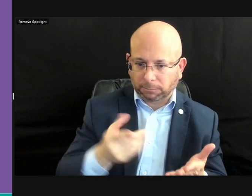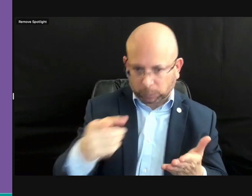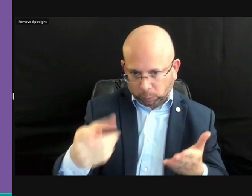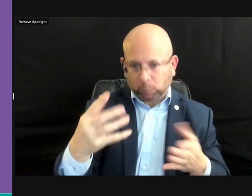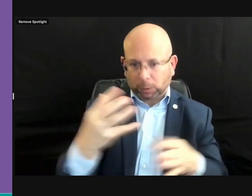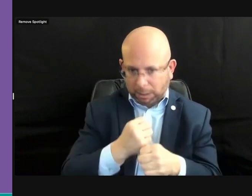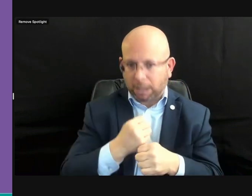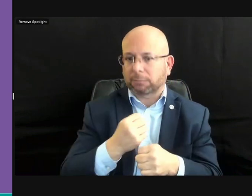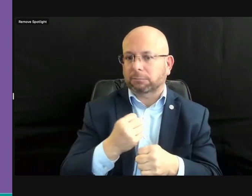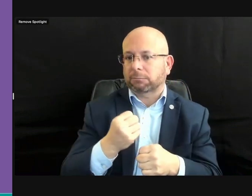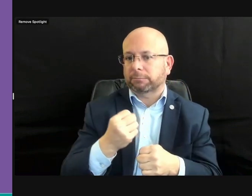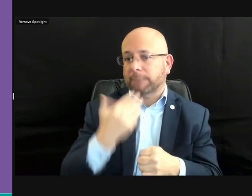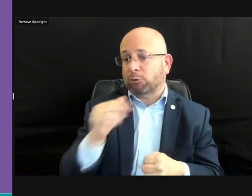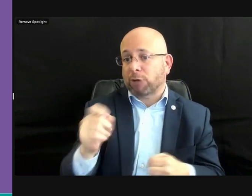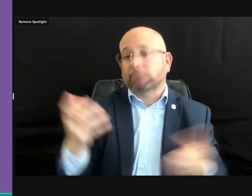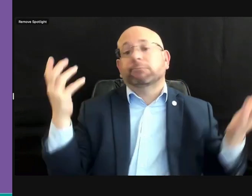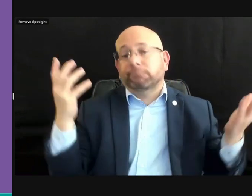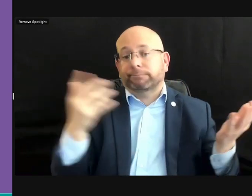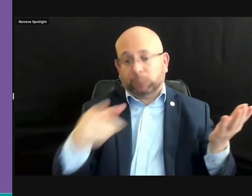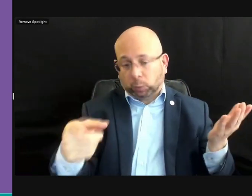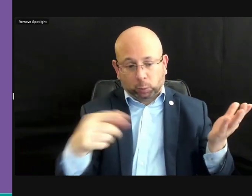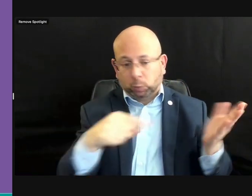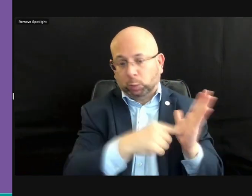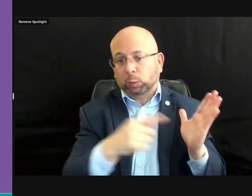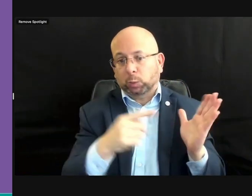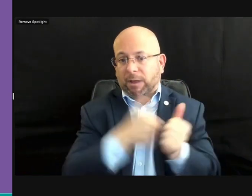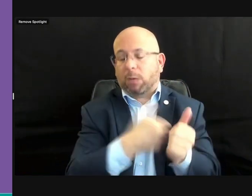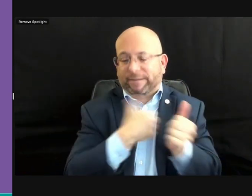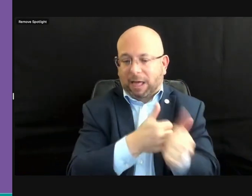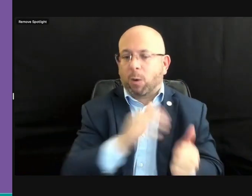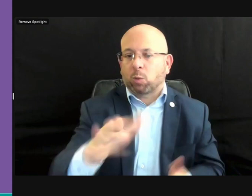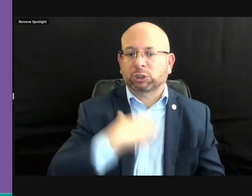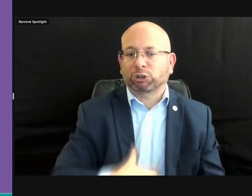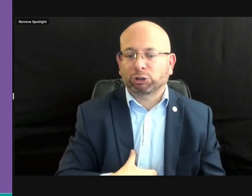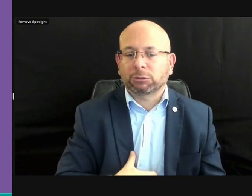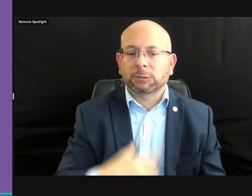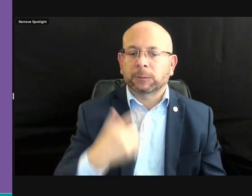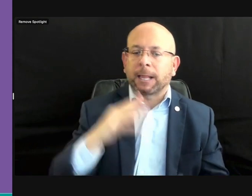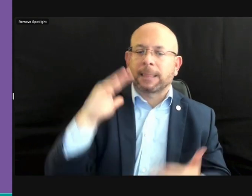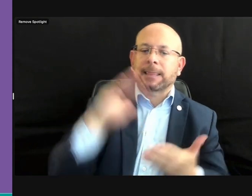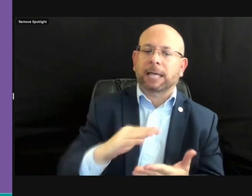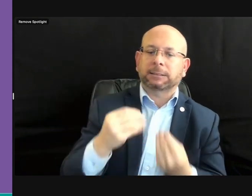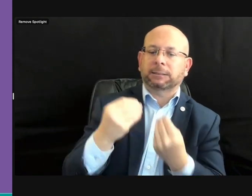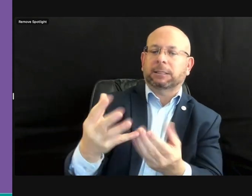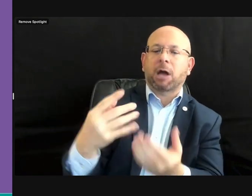Therefore, the institution cannot be blamed for the grade they got. Because their wishes were followed.